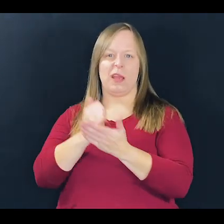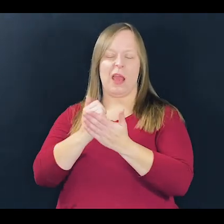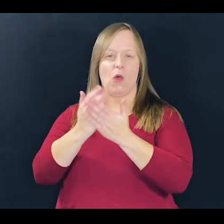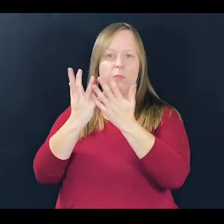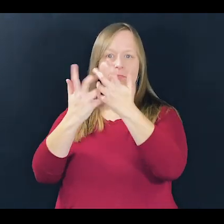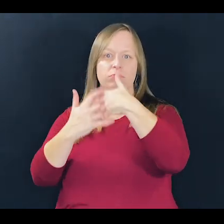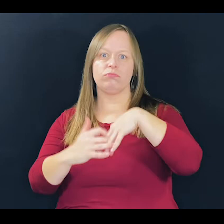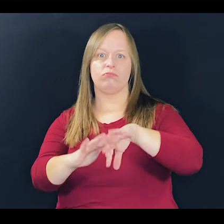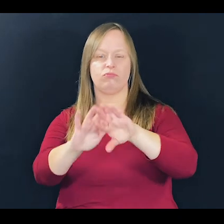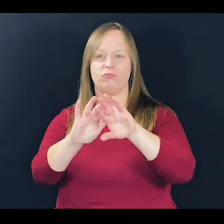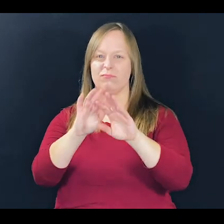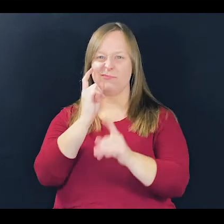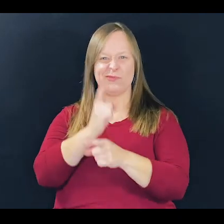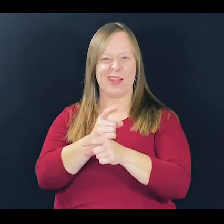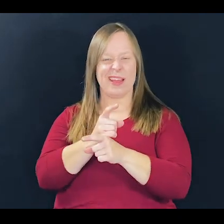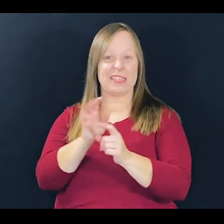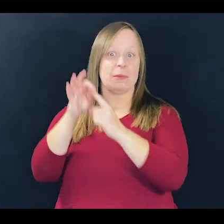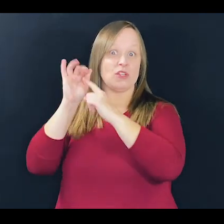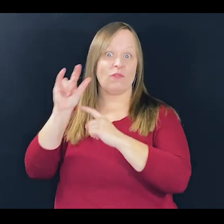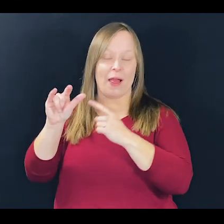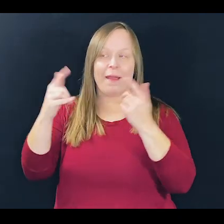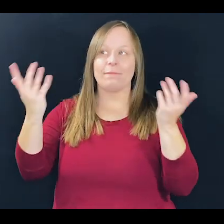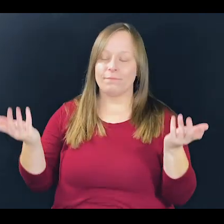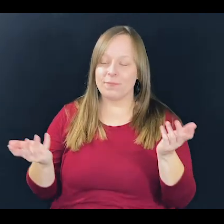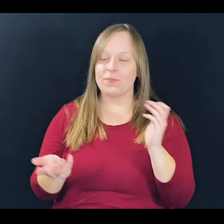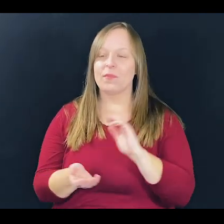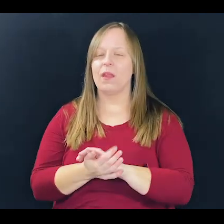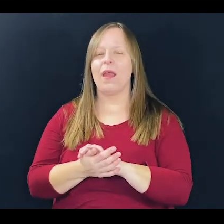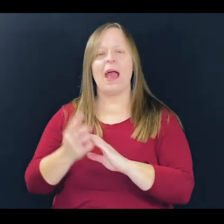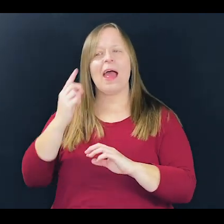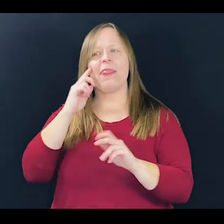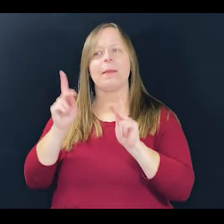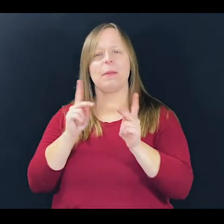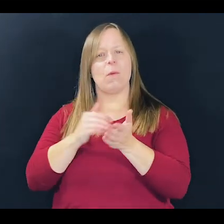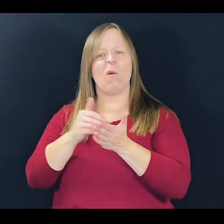make a smoother transition especially if you're flying. I think people often